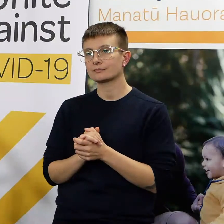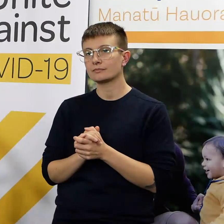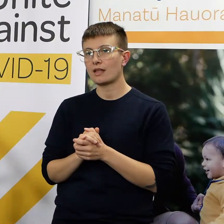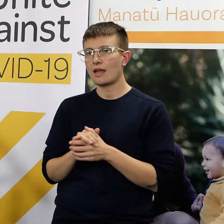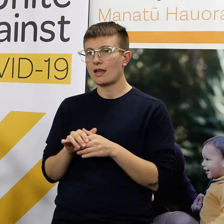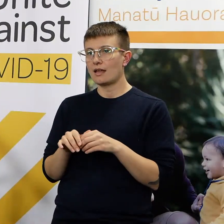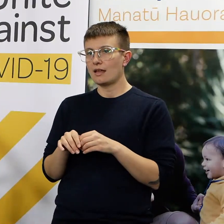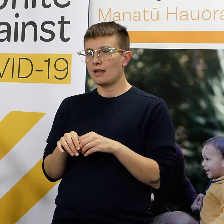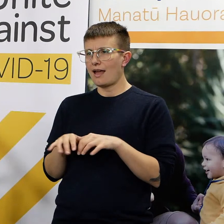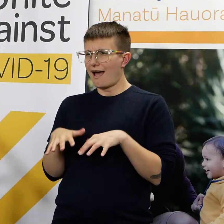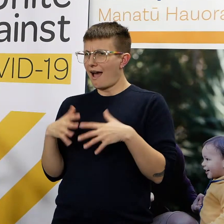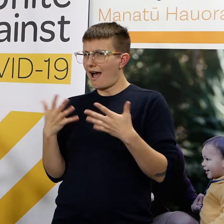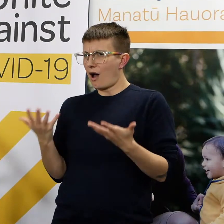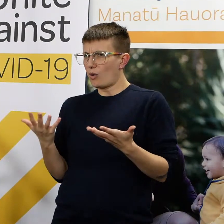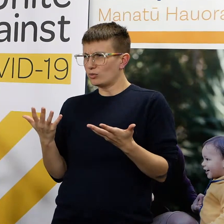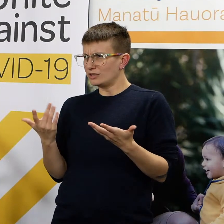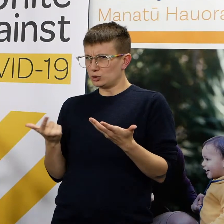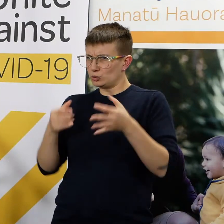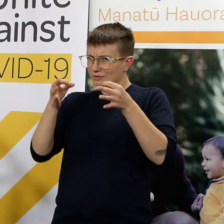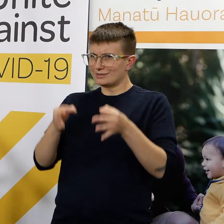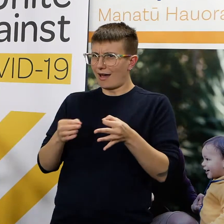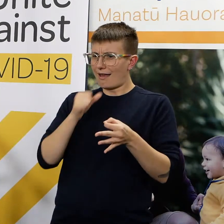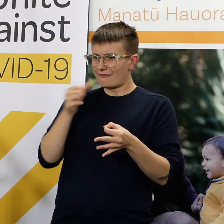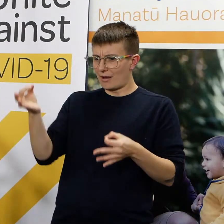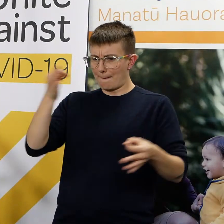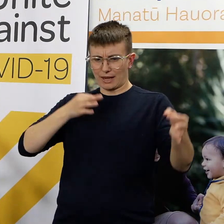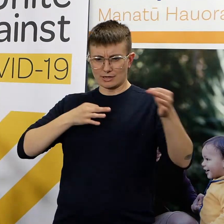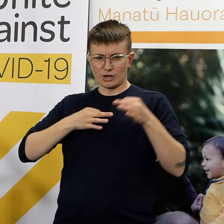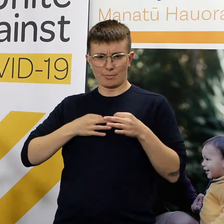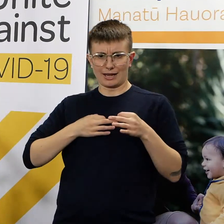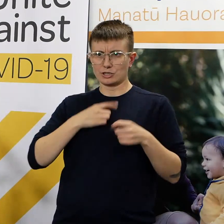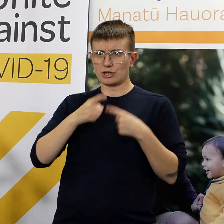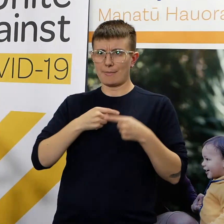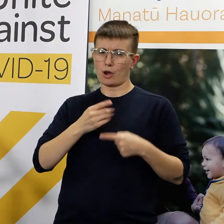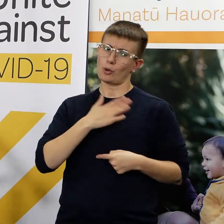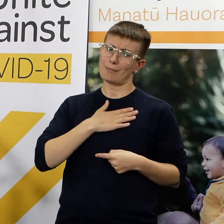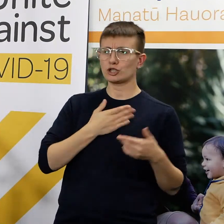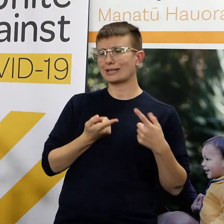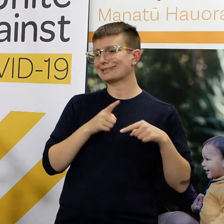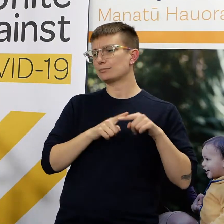for a funeral process who wasn't? You mean generally? Yeah.